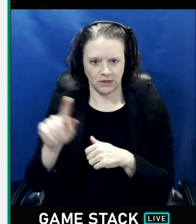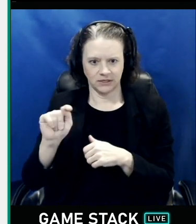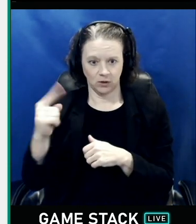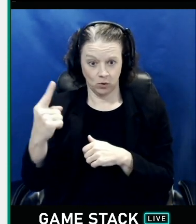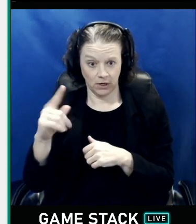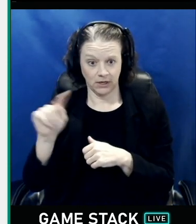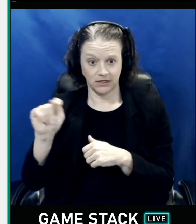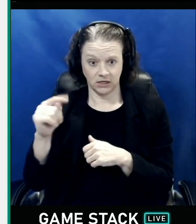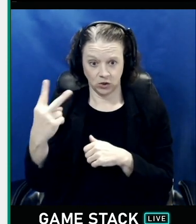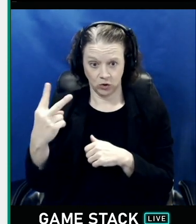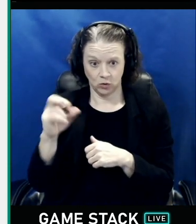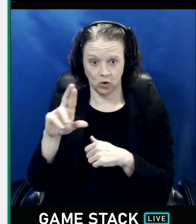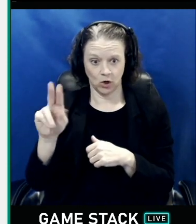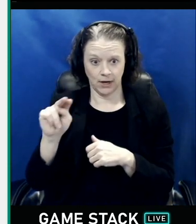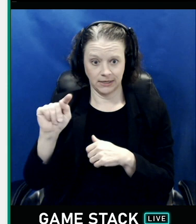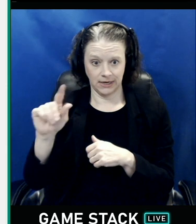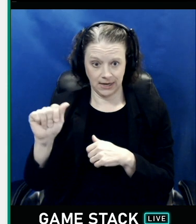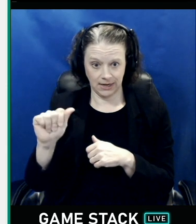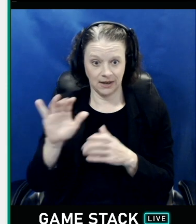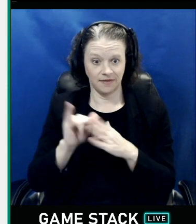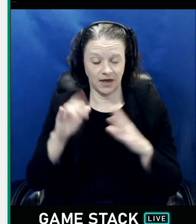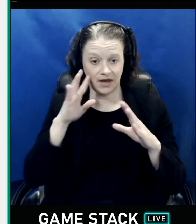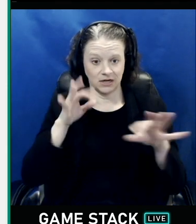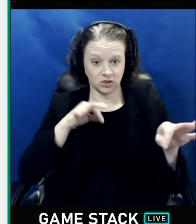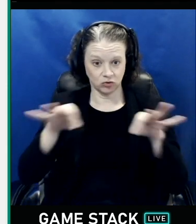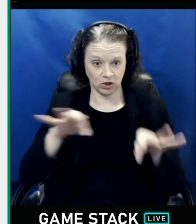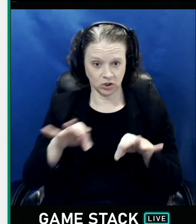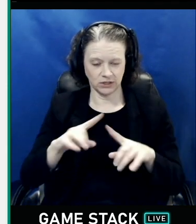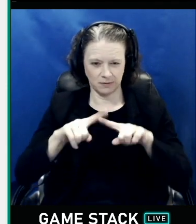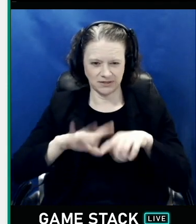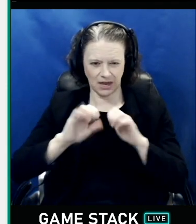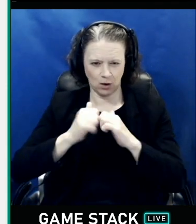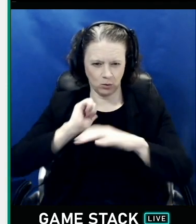T0, T1, T2 or NTA. This instruction is implementation dependent.